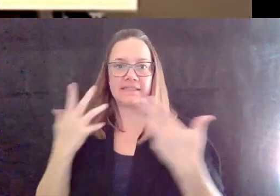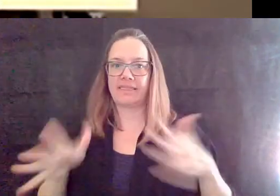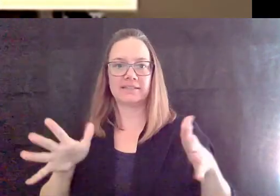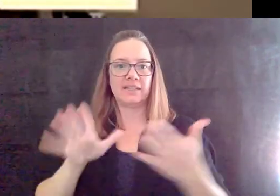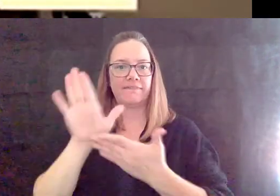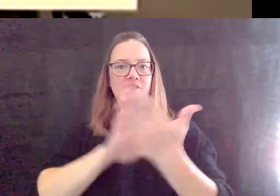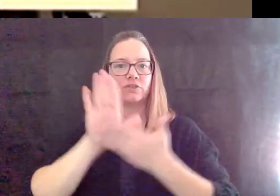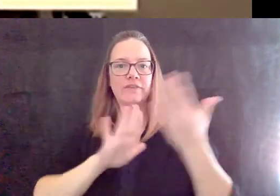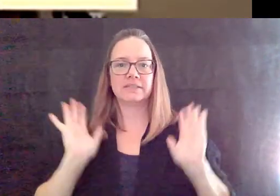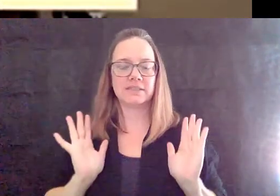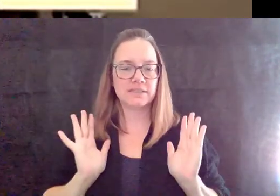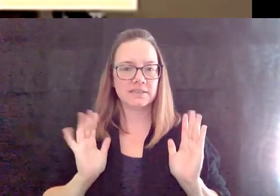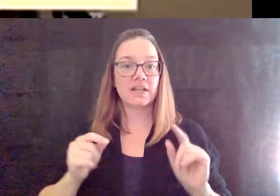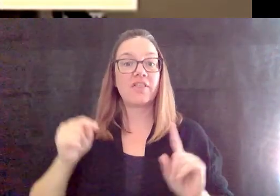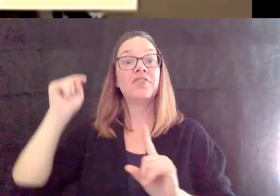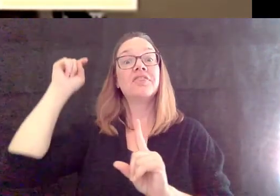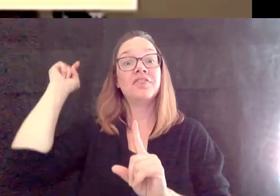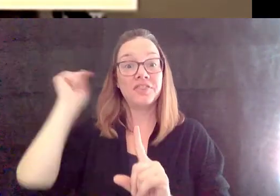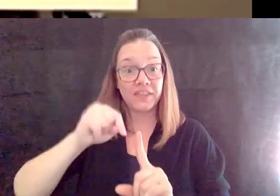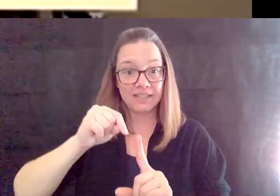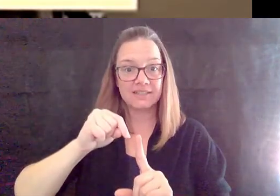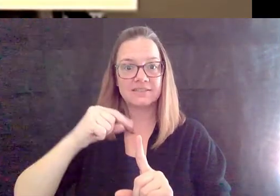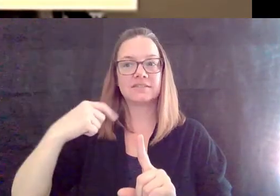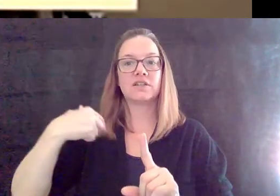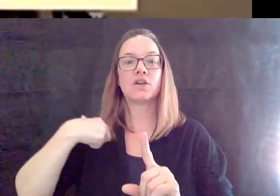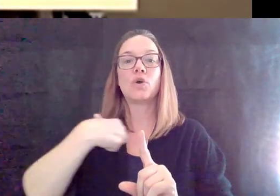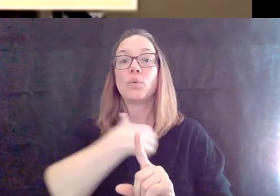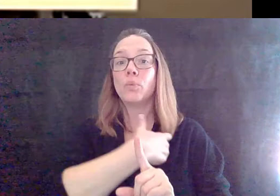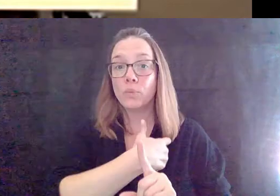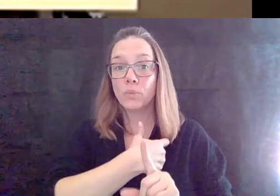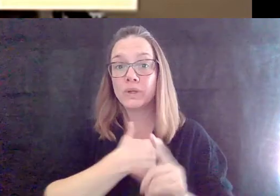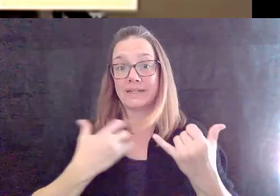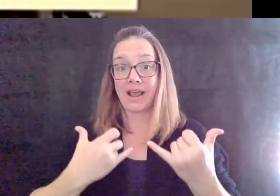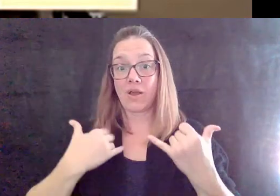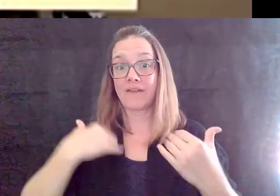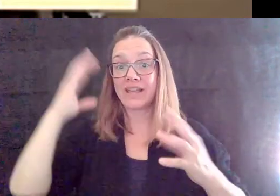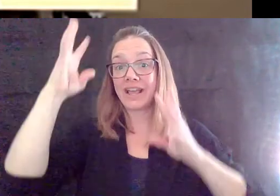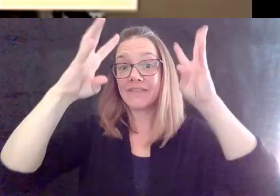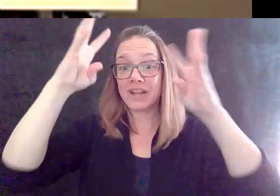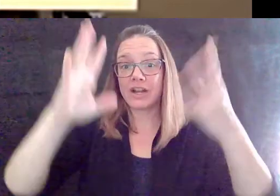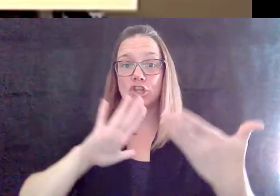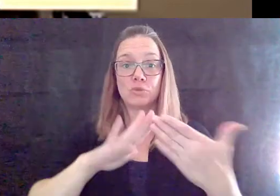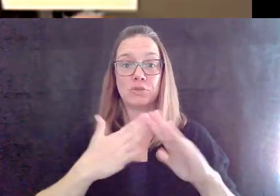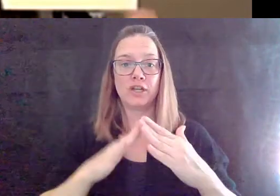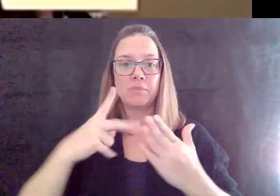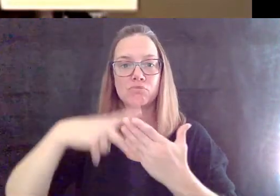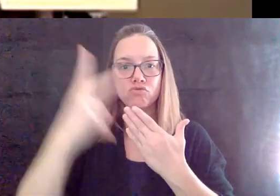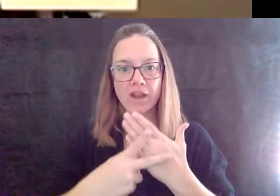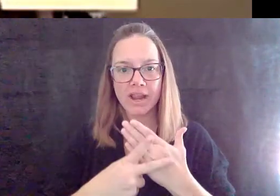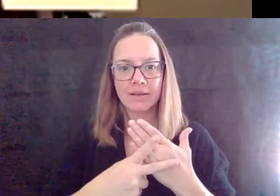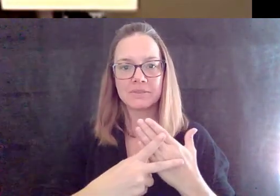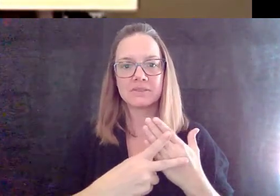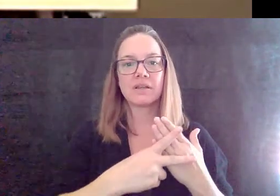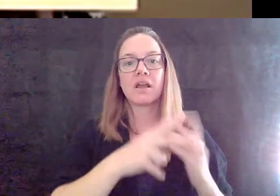This is taking our innovative community programs and moving it into a digital space.